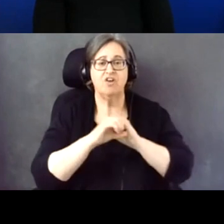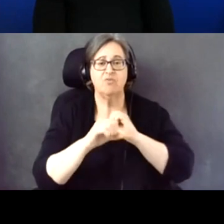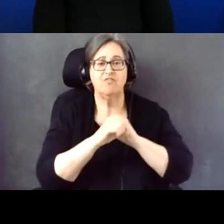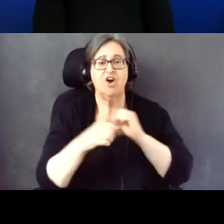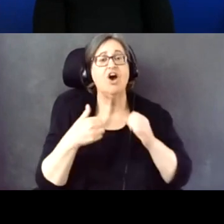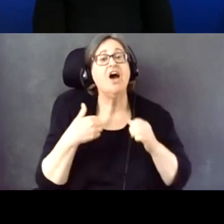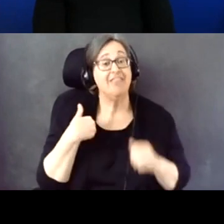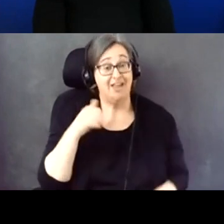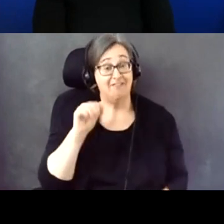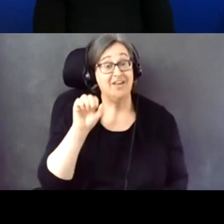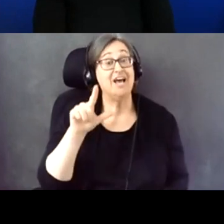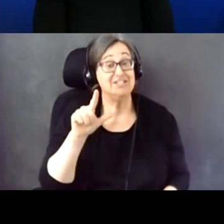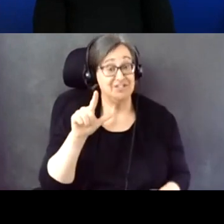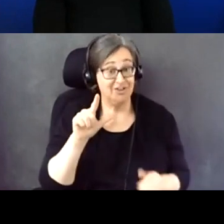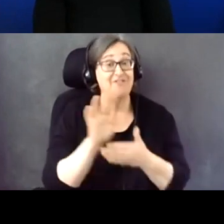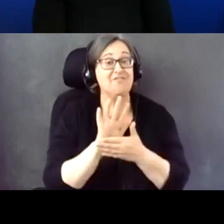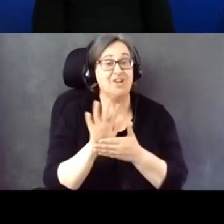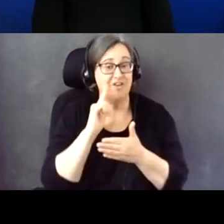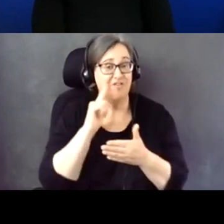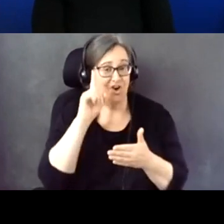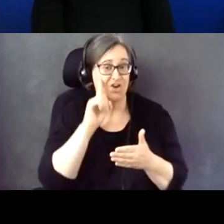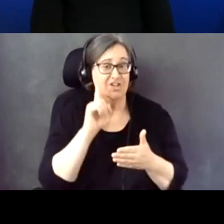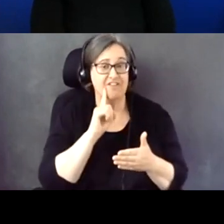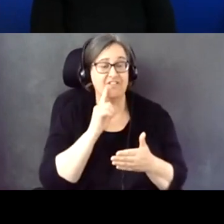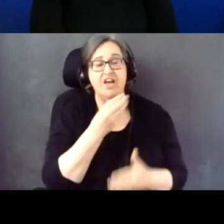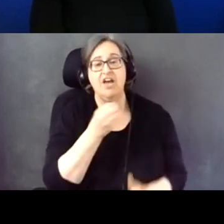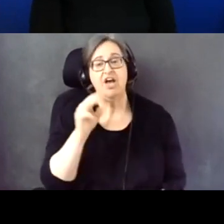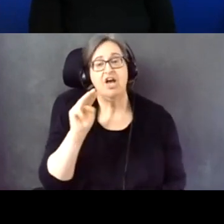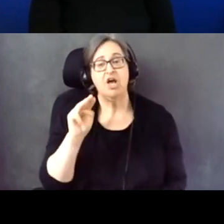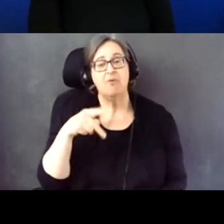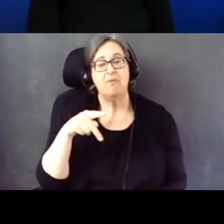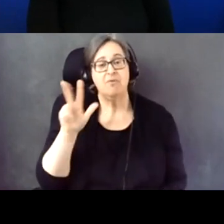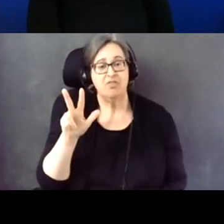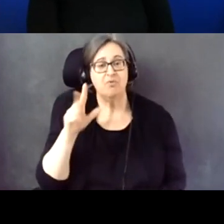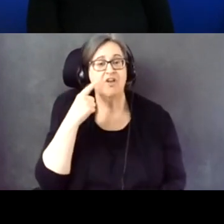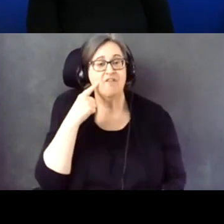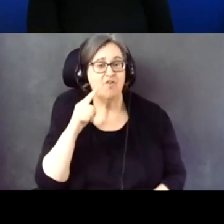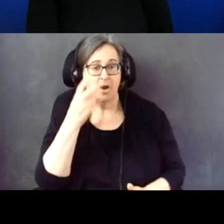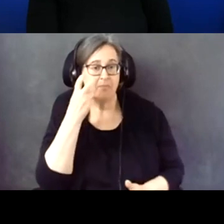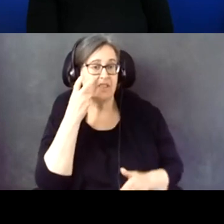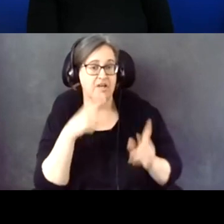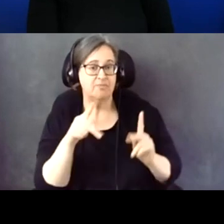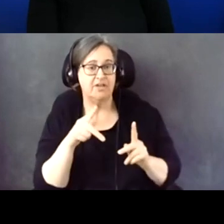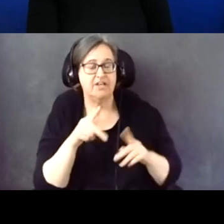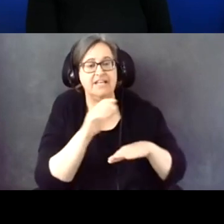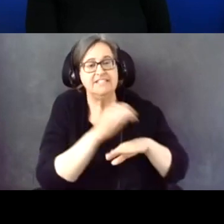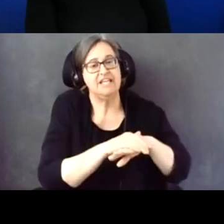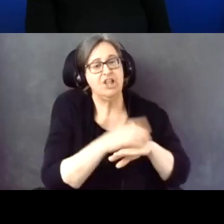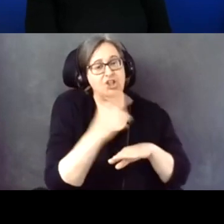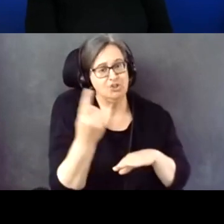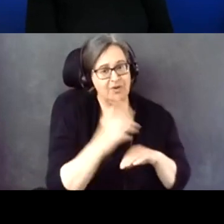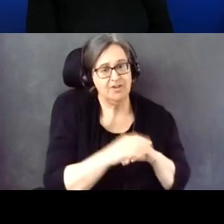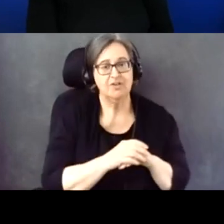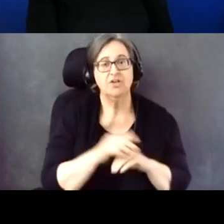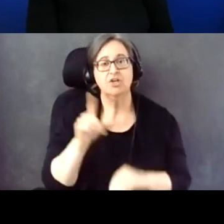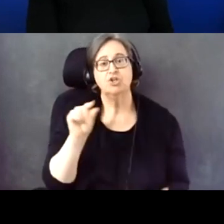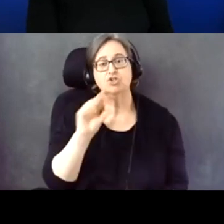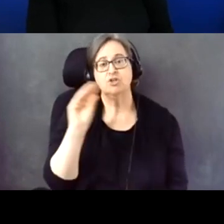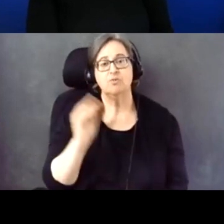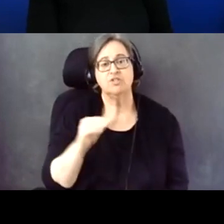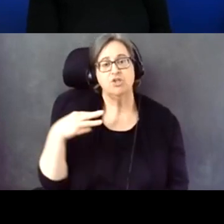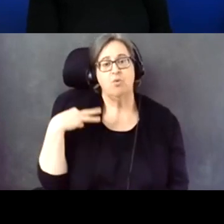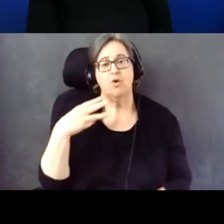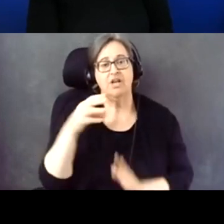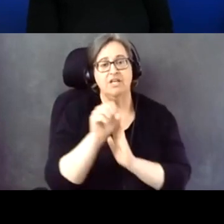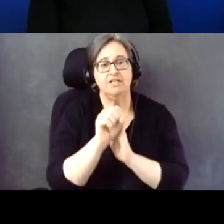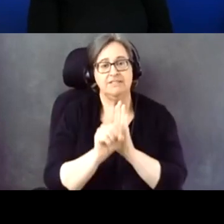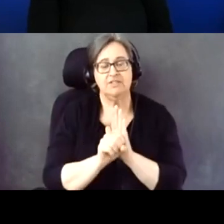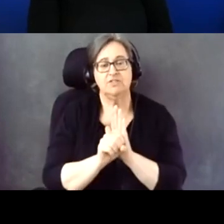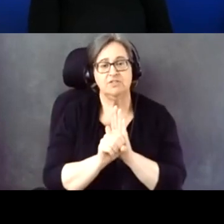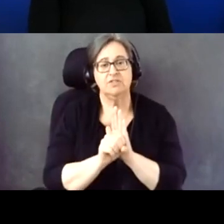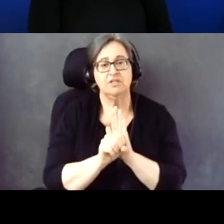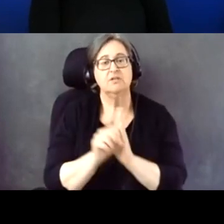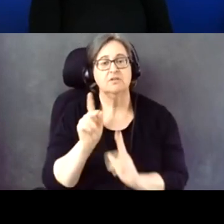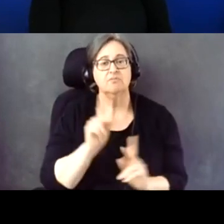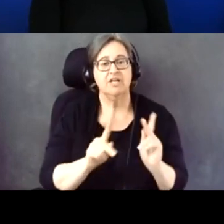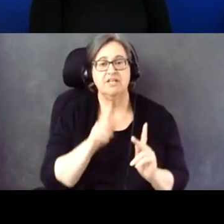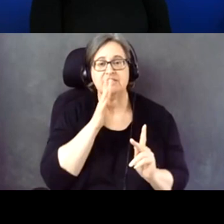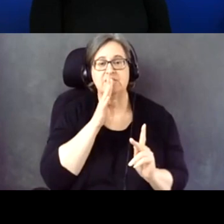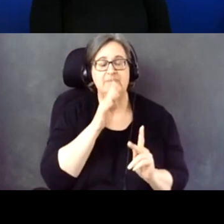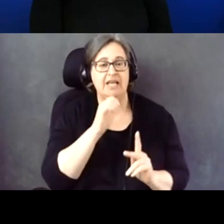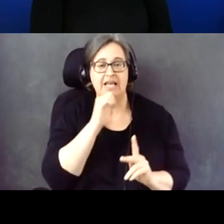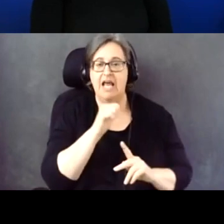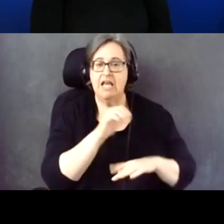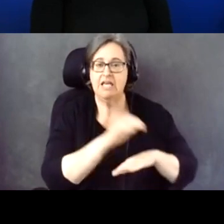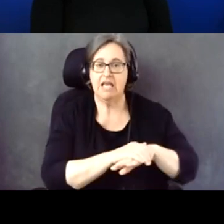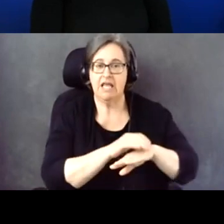for folks and MP3 for blind.